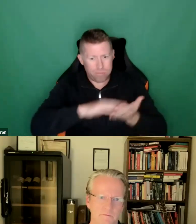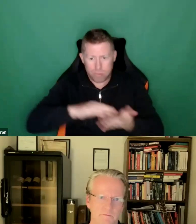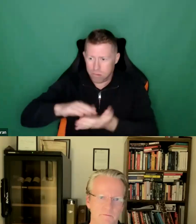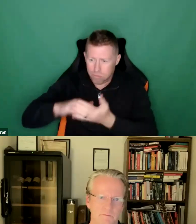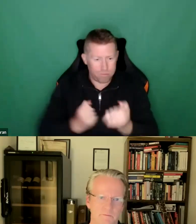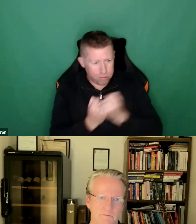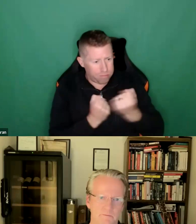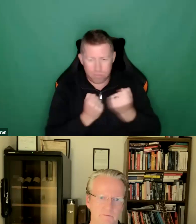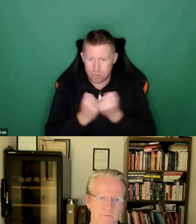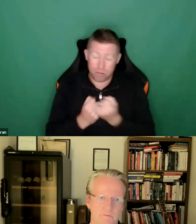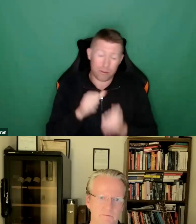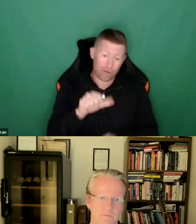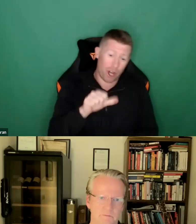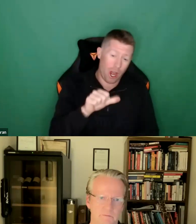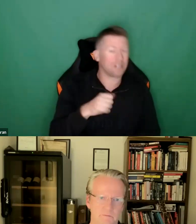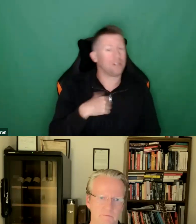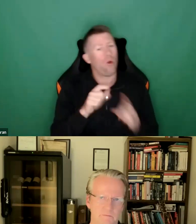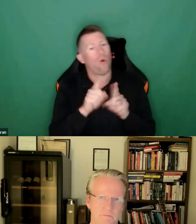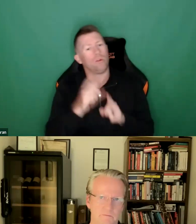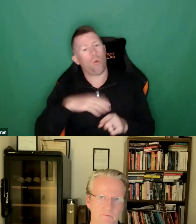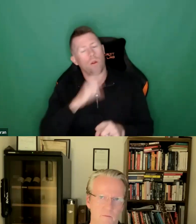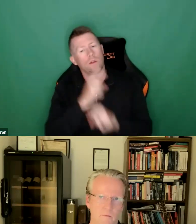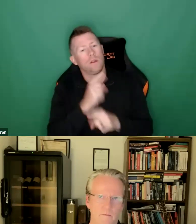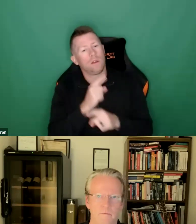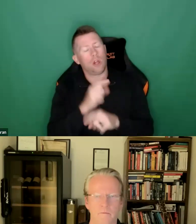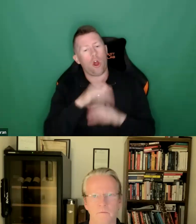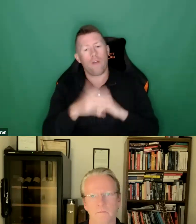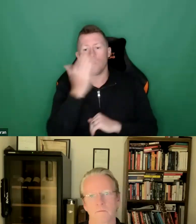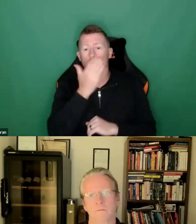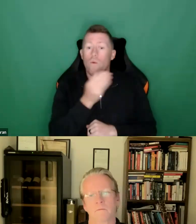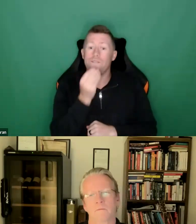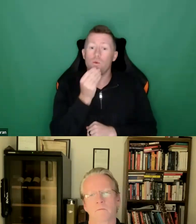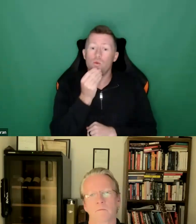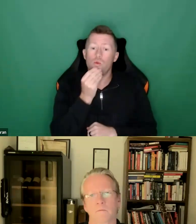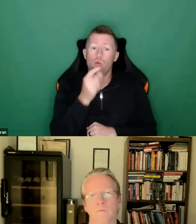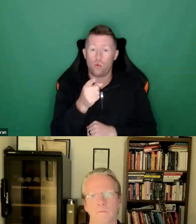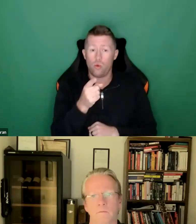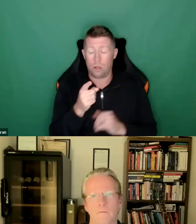all of those hands on deck helping, don't we? We need everyone to be on the job